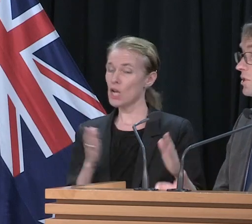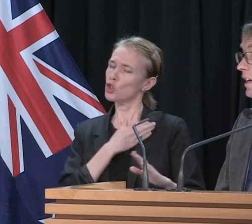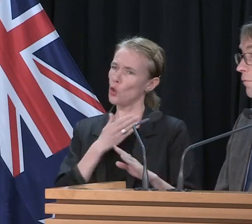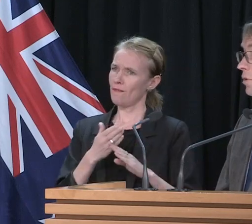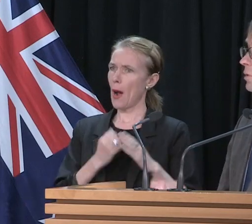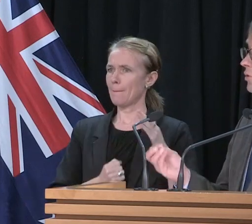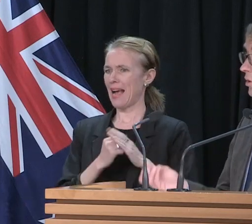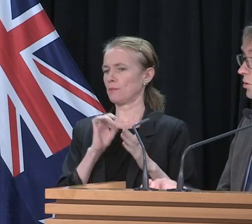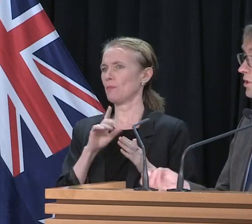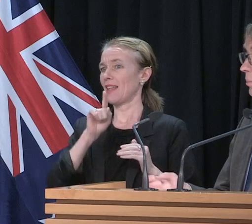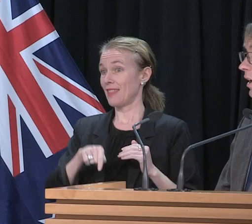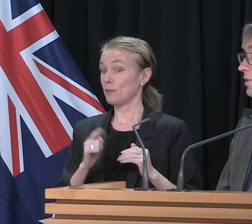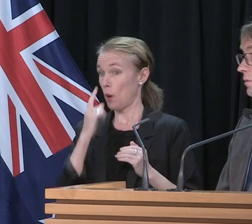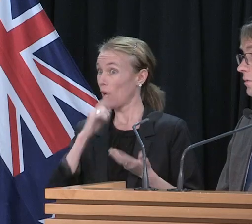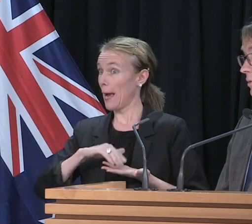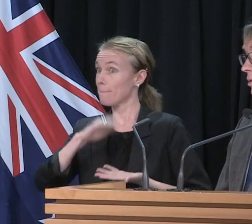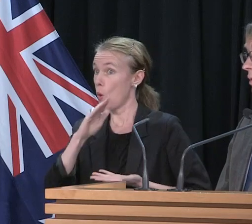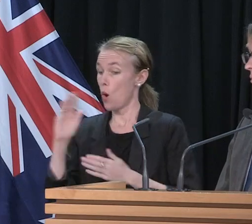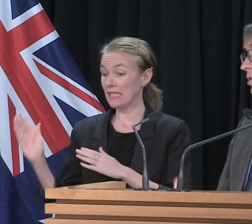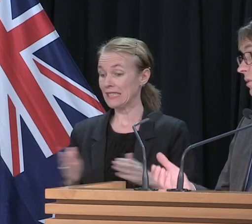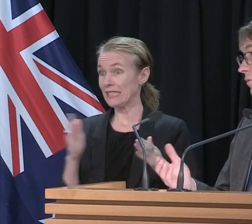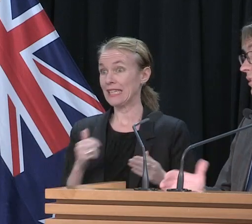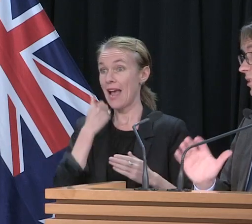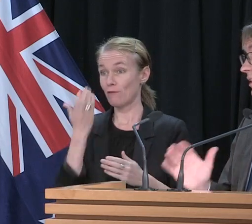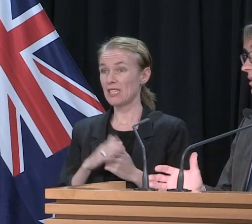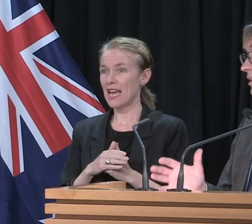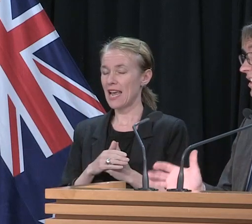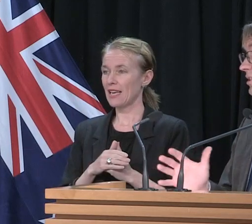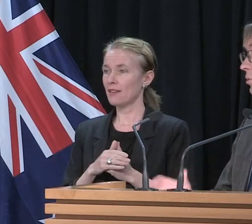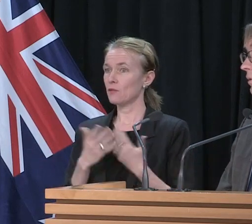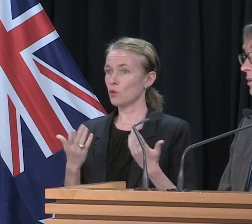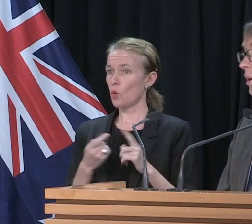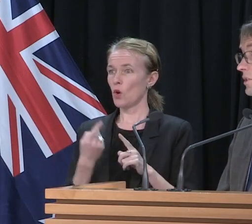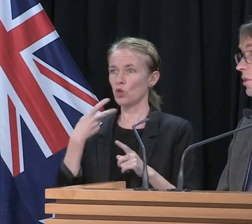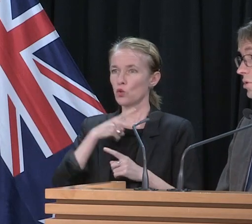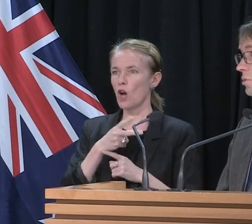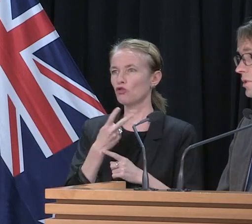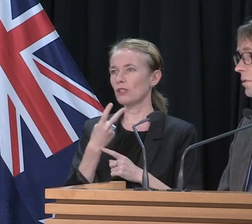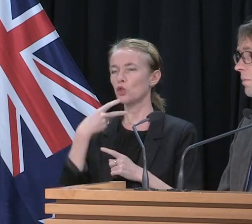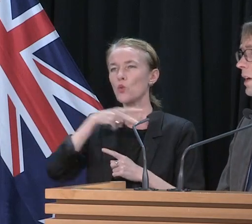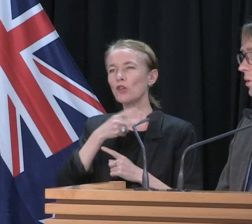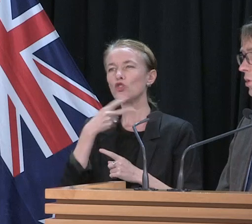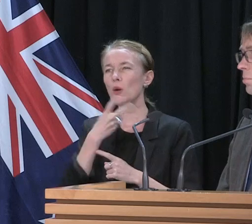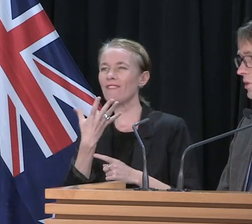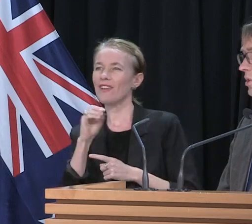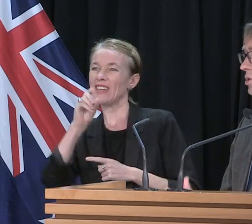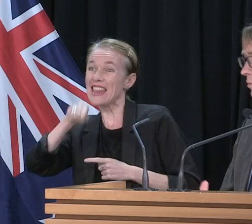maximum figure we have done so far is just over 10,000 per day. But we could surge that